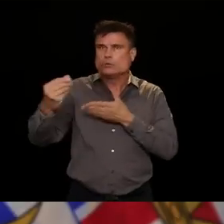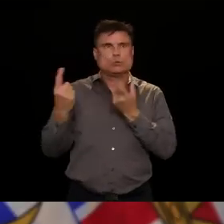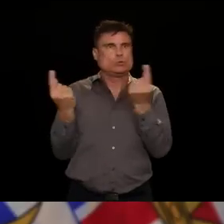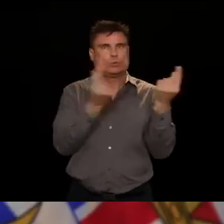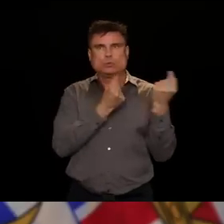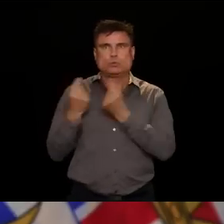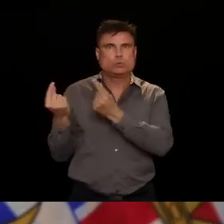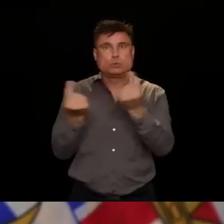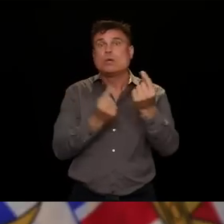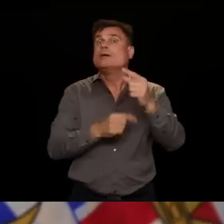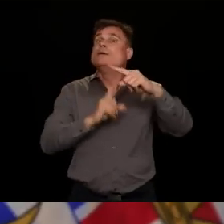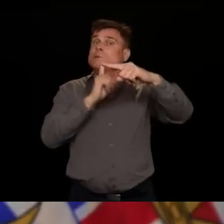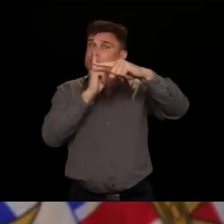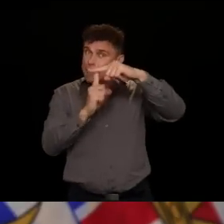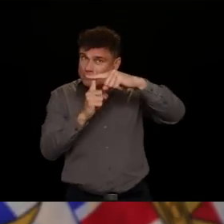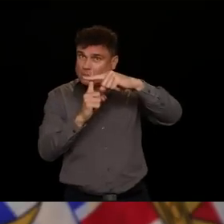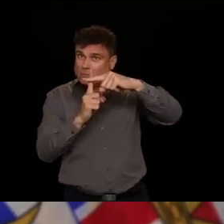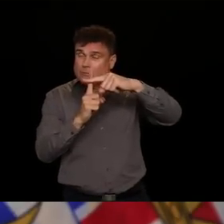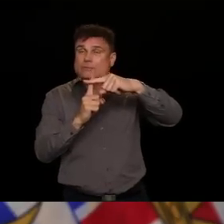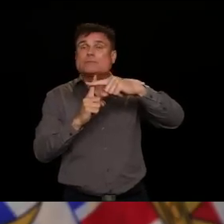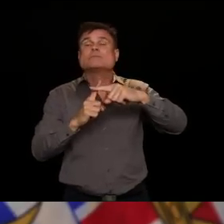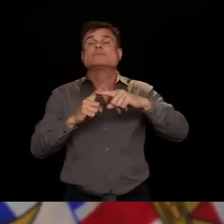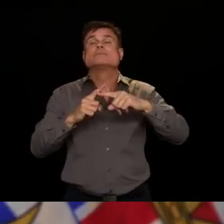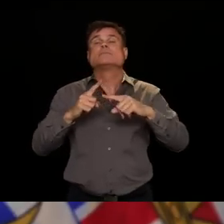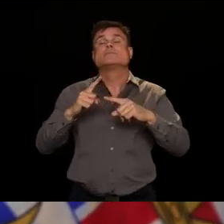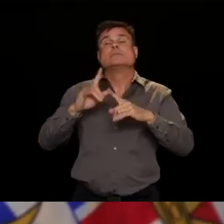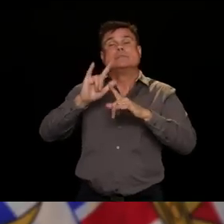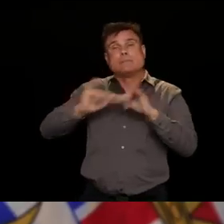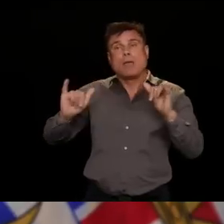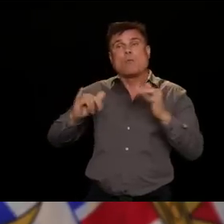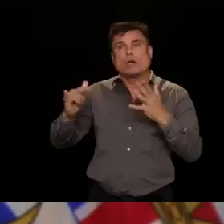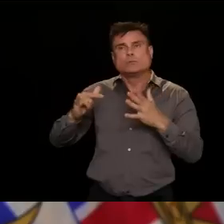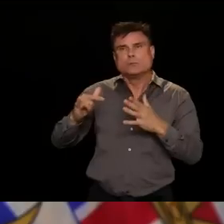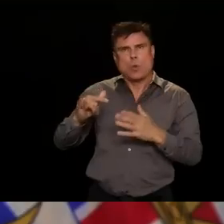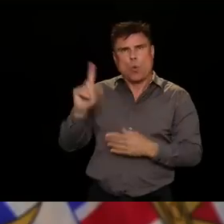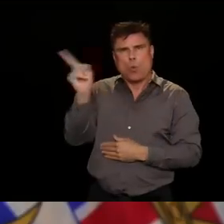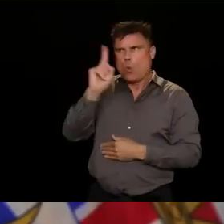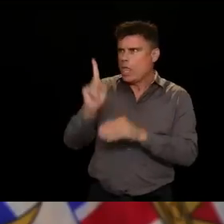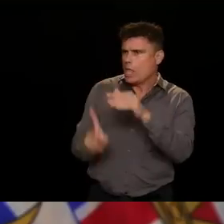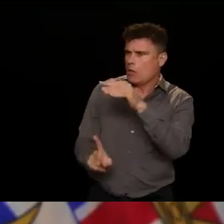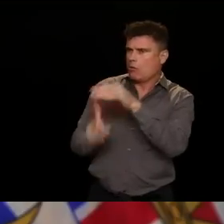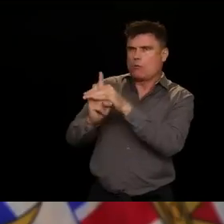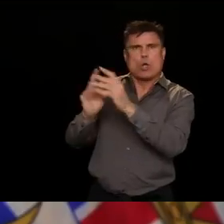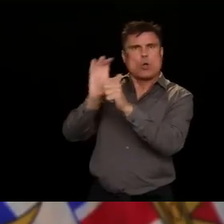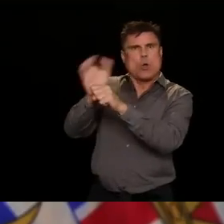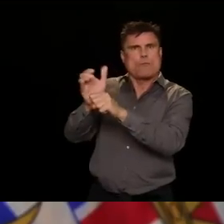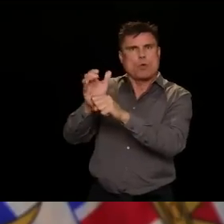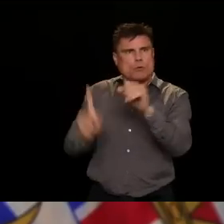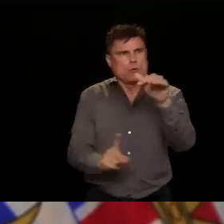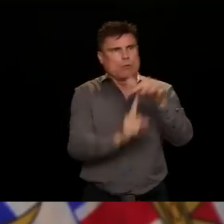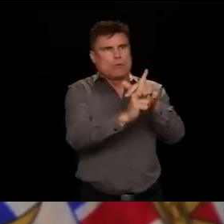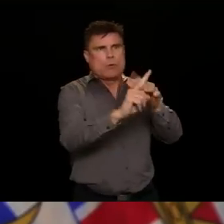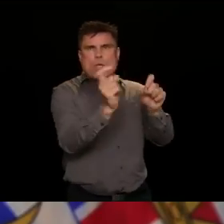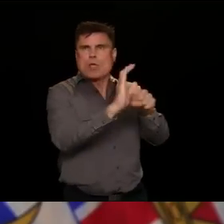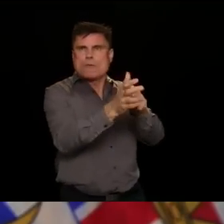model takes into effect a whole bunch of different pieces of